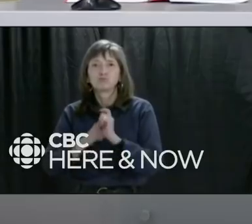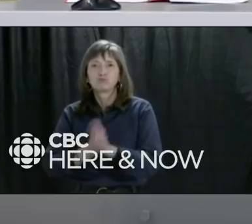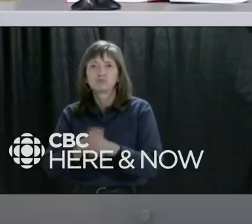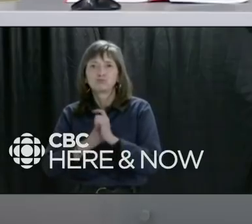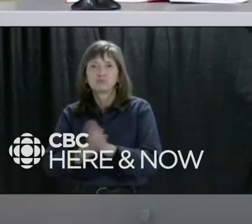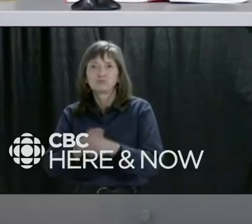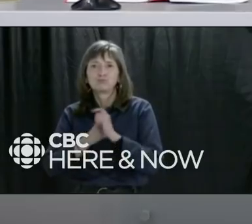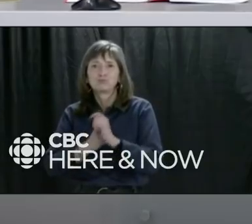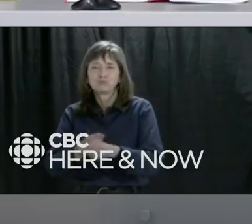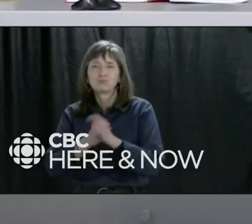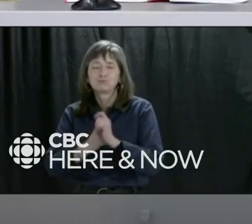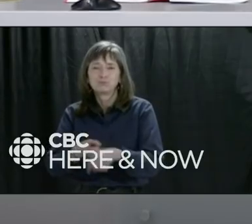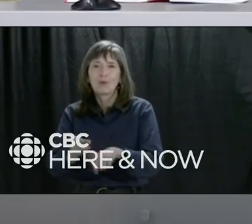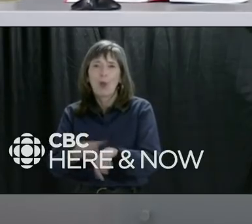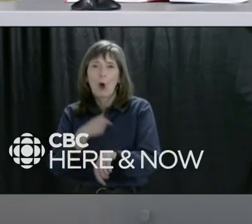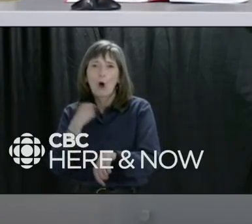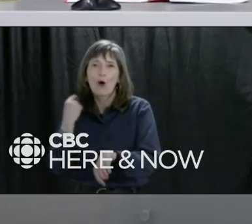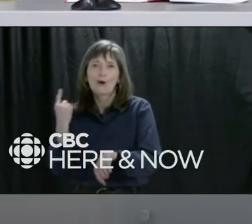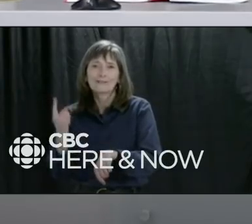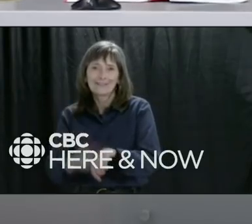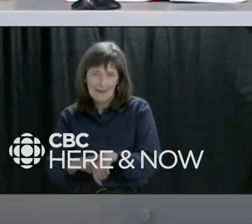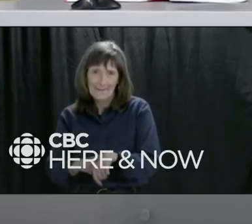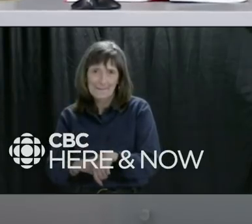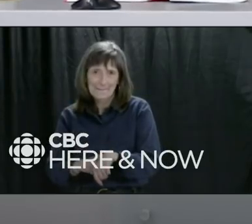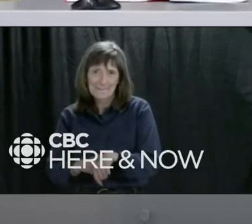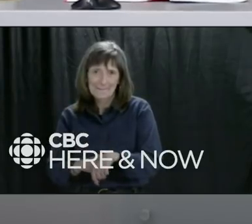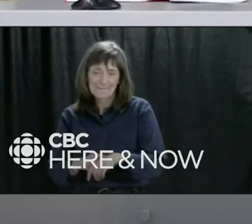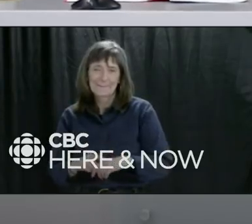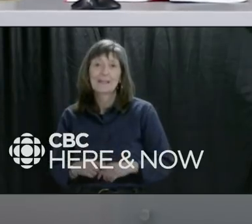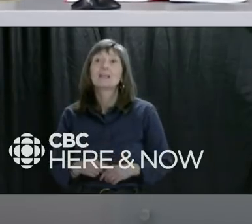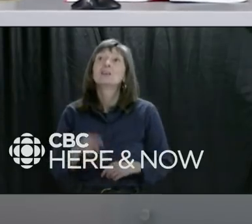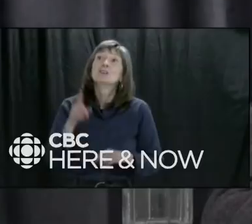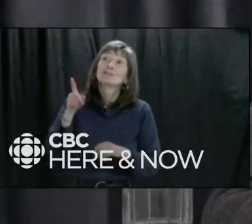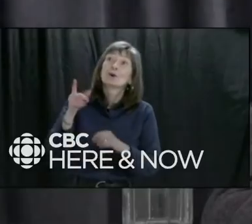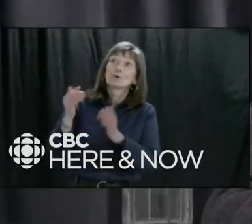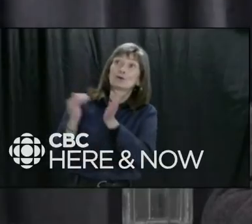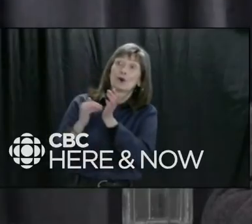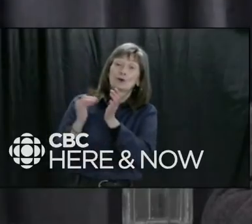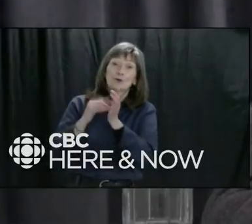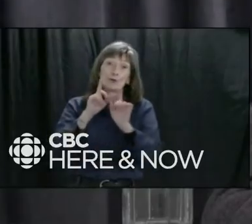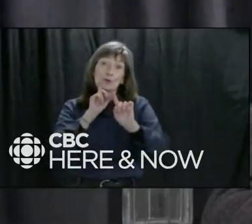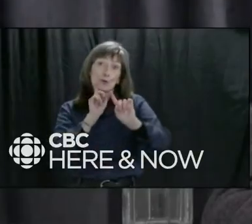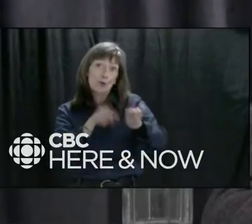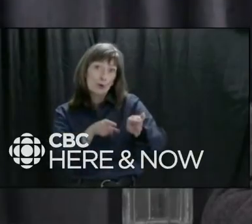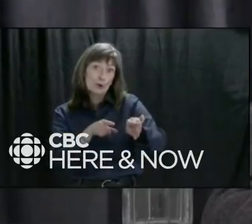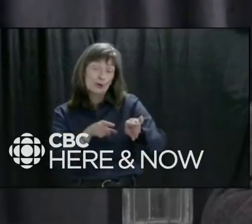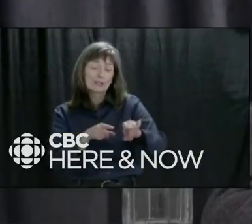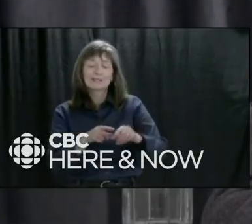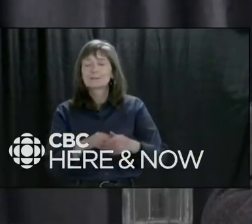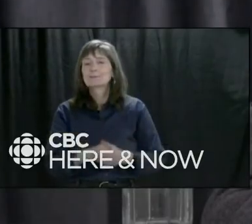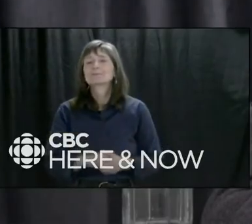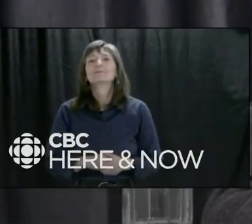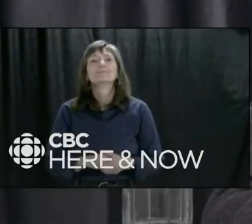DRIVER'S LICENSE. Reporter: THE REALITY OF THE SITUATION IS SETTING IN. GOVERNMENT CONTINUES TO WARN, THIS IS NOT A SPRINT, IT'S A